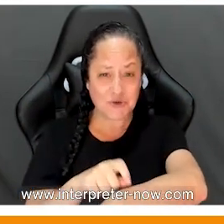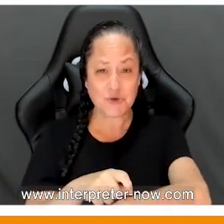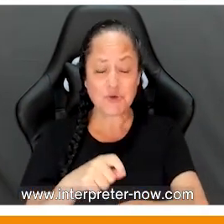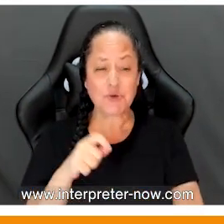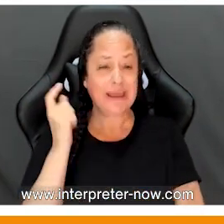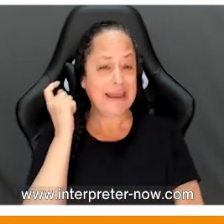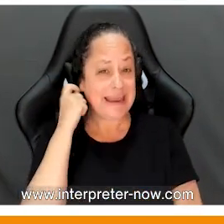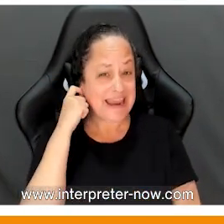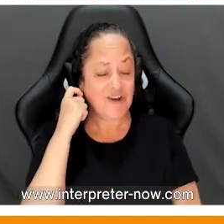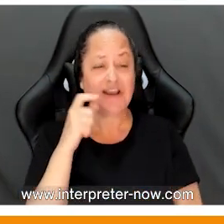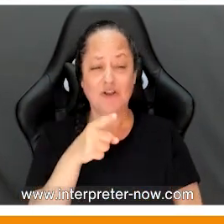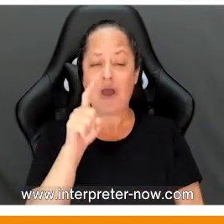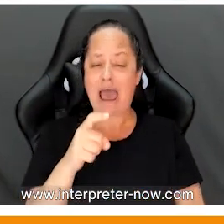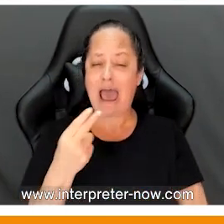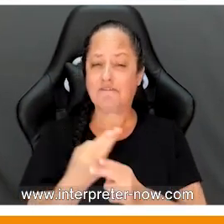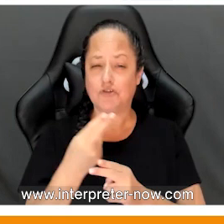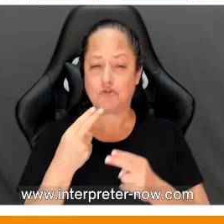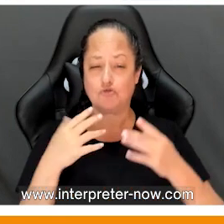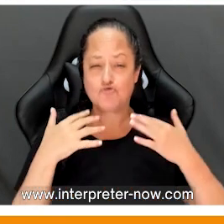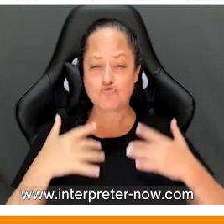So I could dress accordingly. You know what I mean?